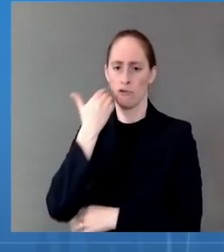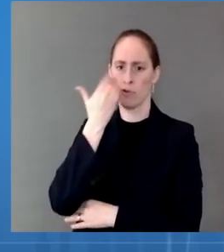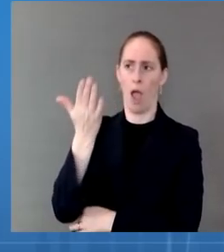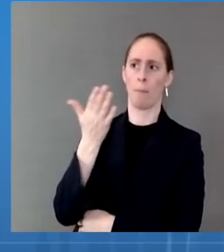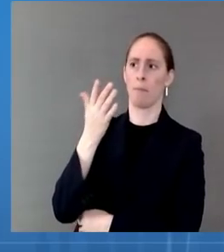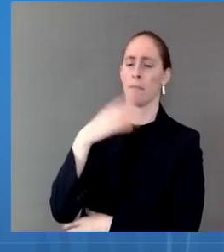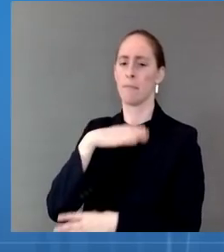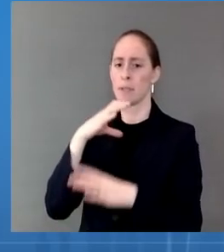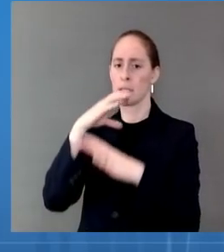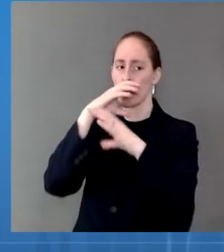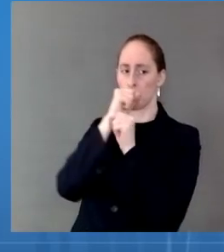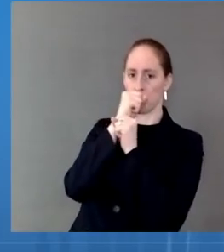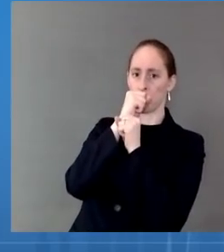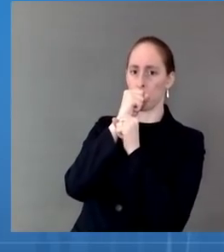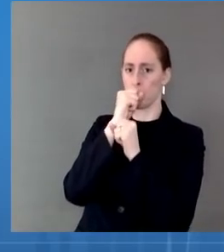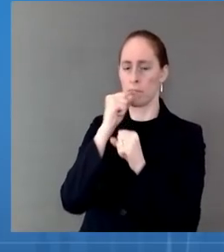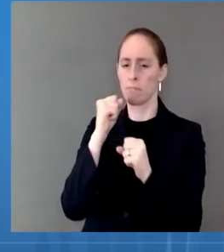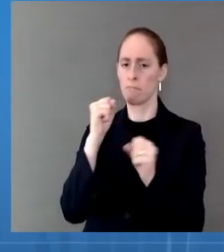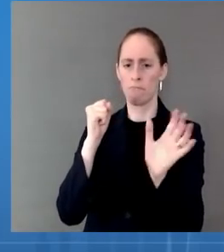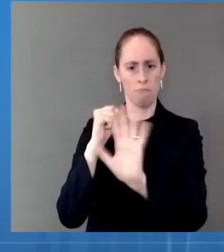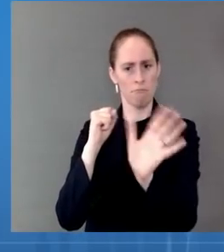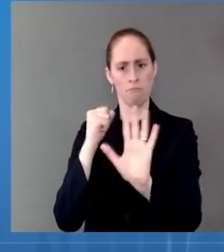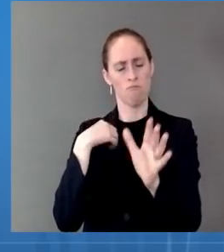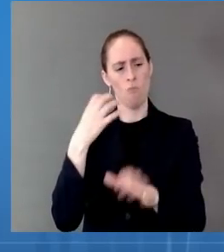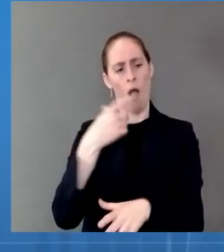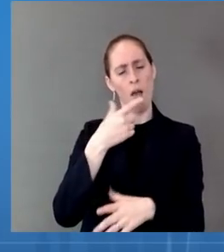Mr. Zients: Next question. Moderator: Serena Marshal, Now This.